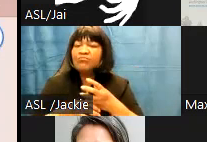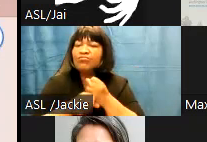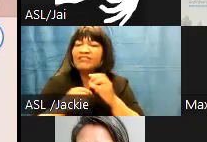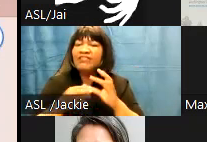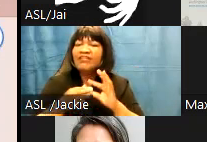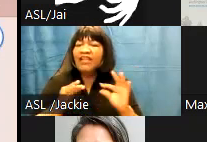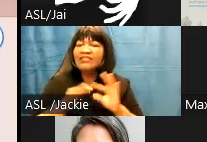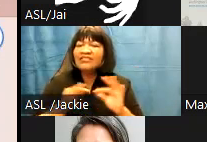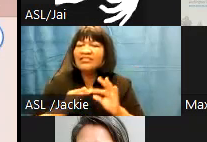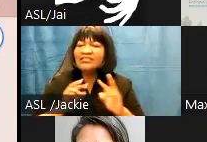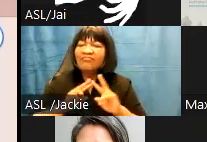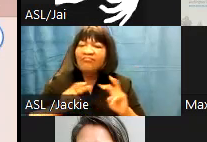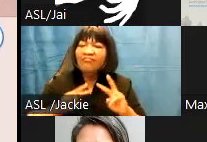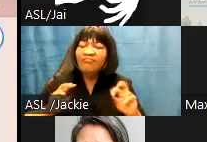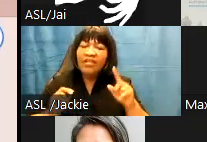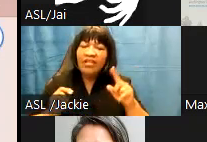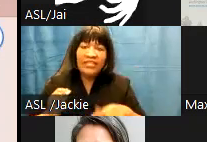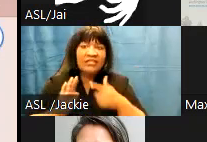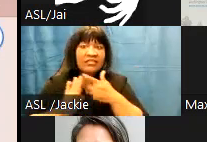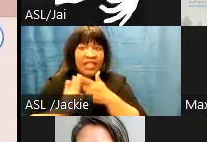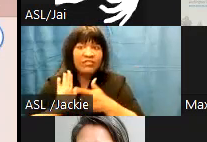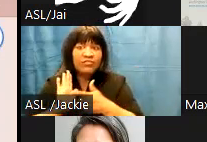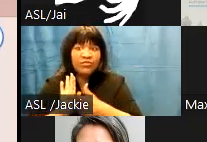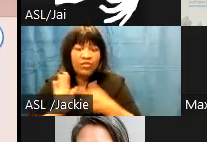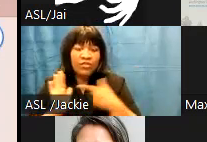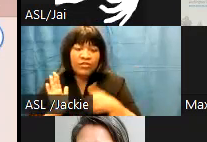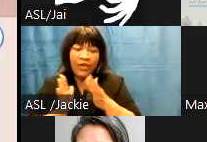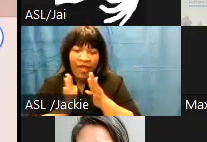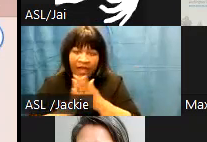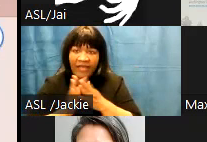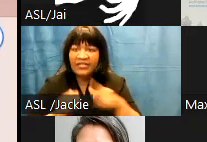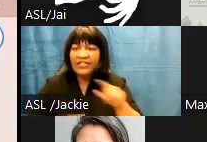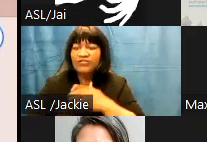These questions are in statute and so we are asking that you complete this form,